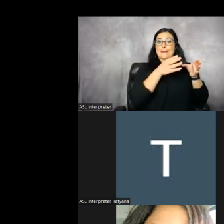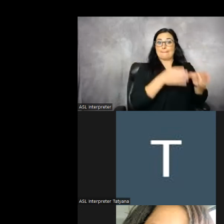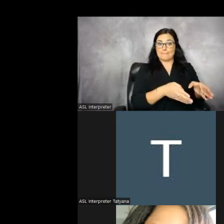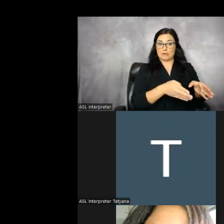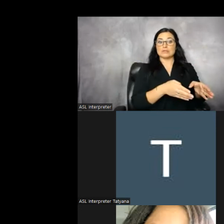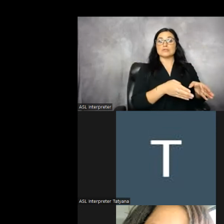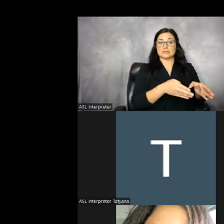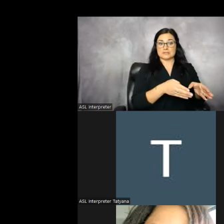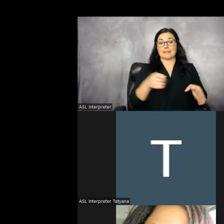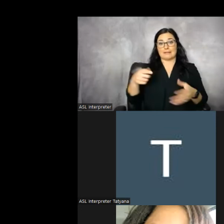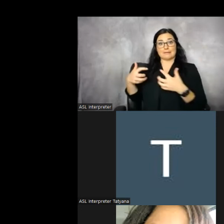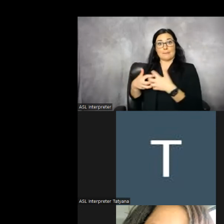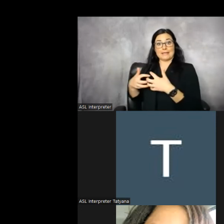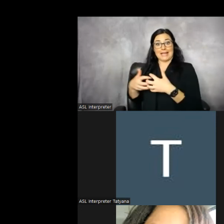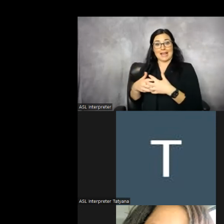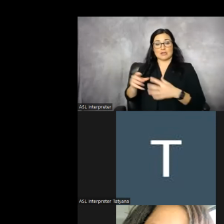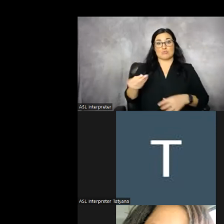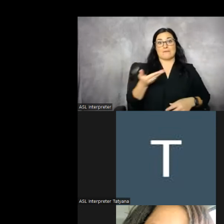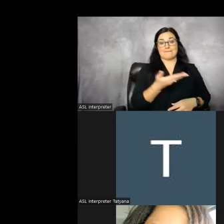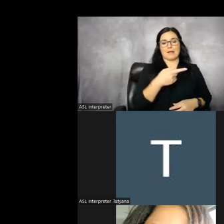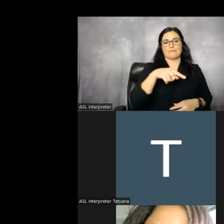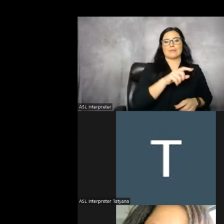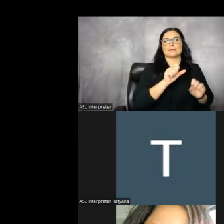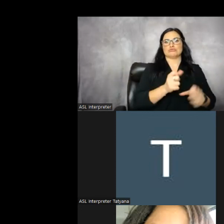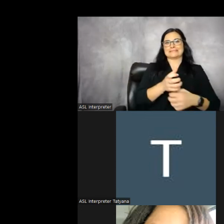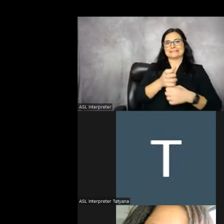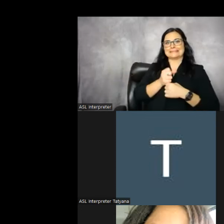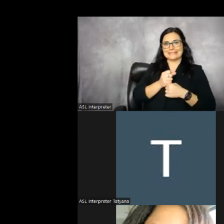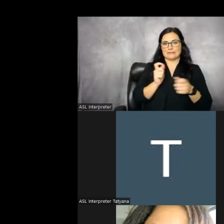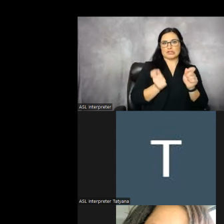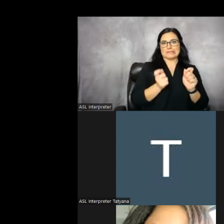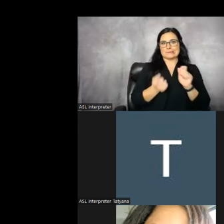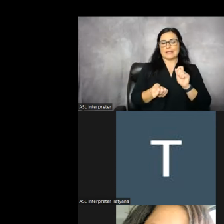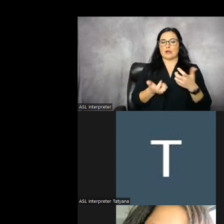to have those adjustments and accommodations to provide access